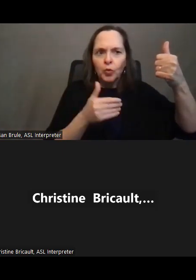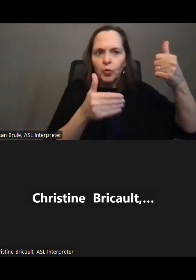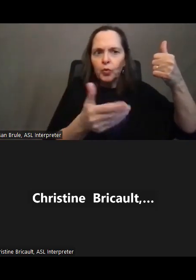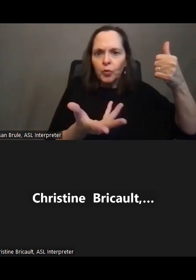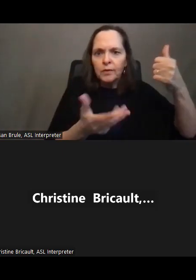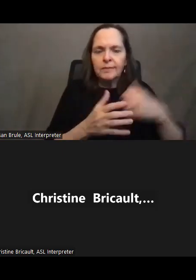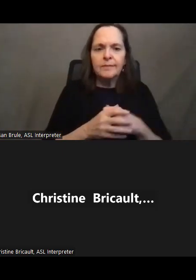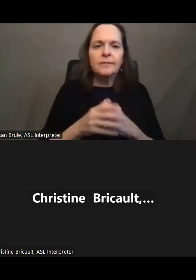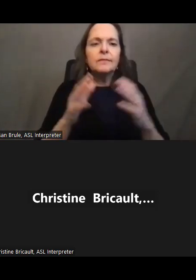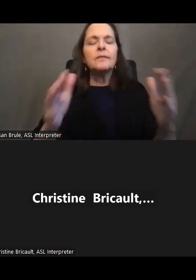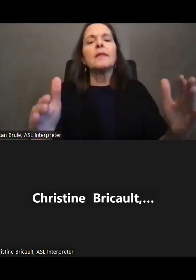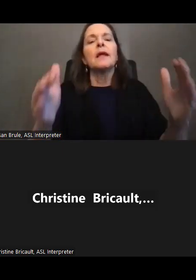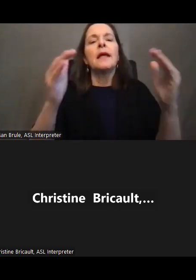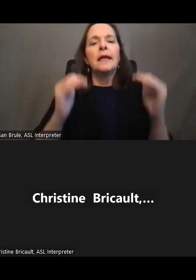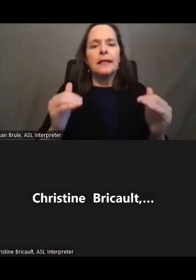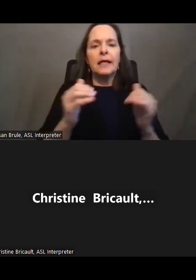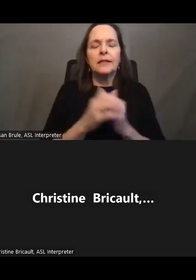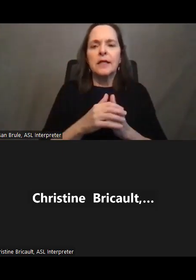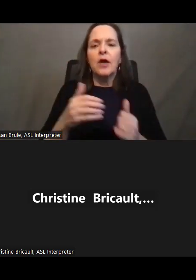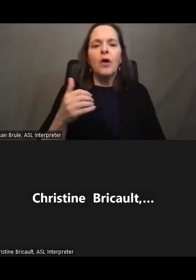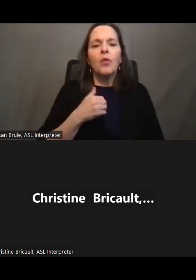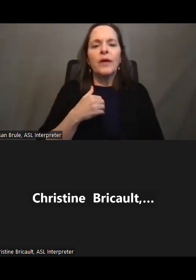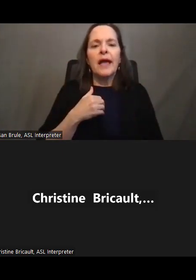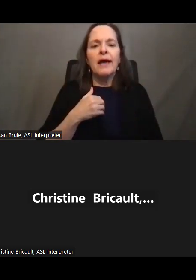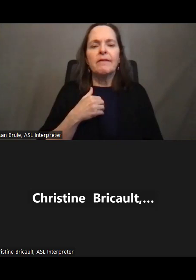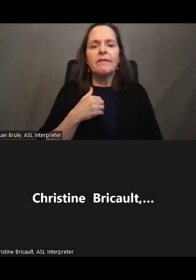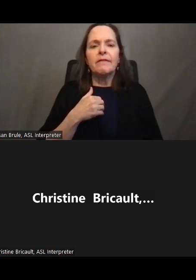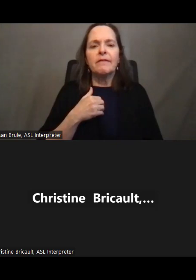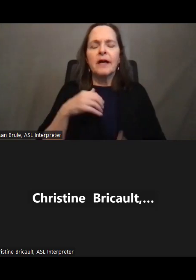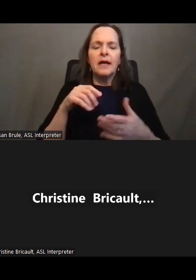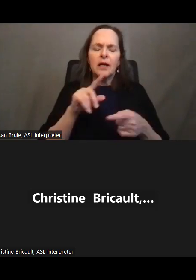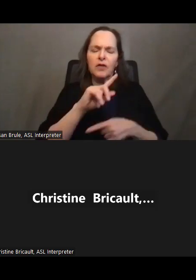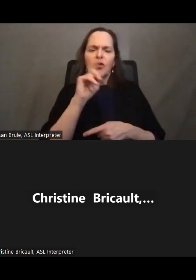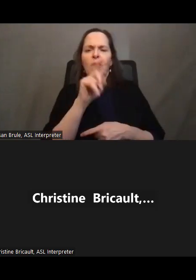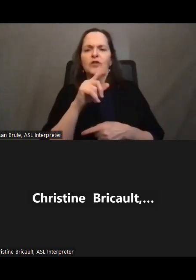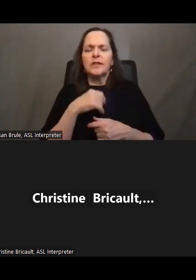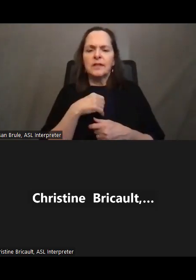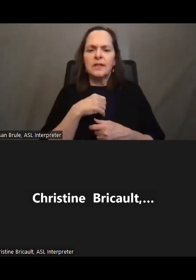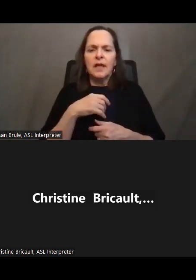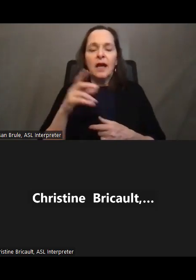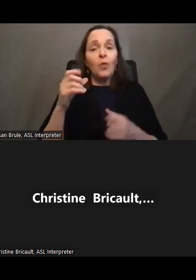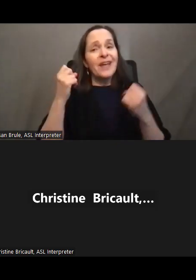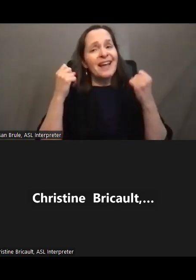How do we post the nondiscrimination information prominently for all the many virtual meetings and programs? Especially if our community members have dropped out of things because things have not been accessible to